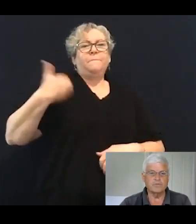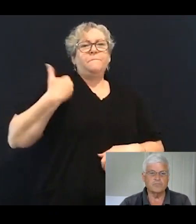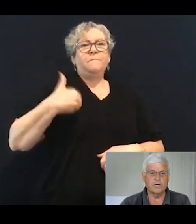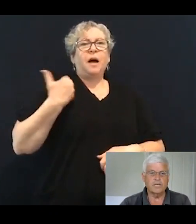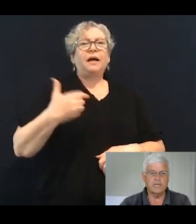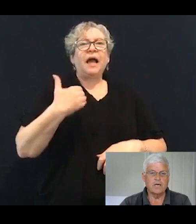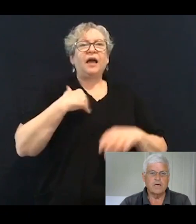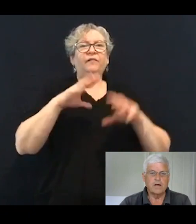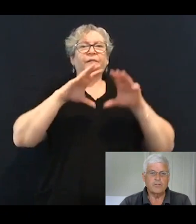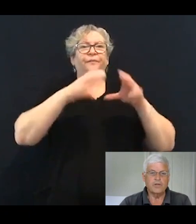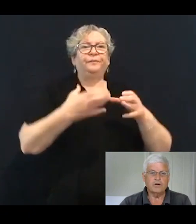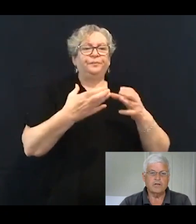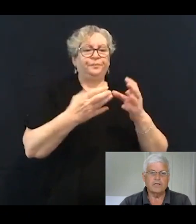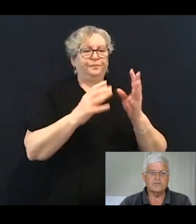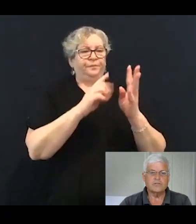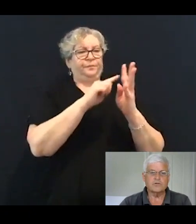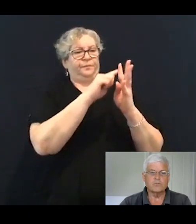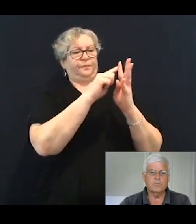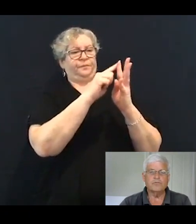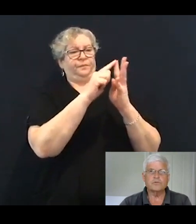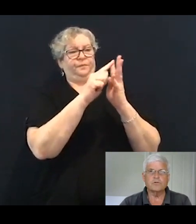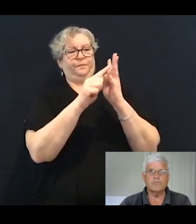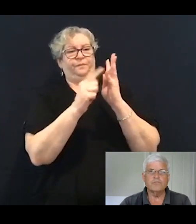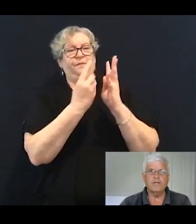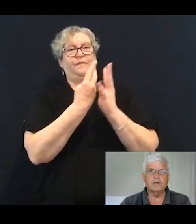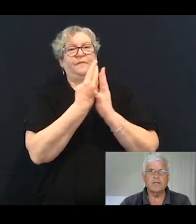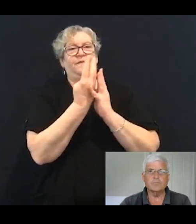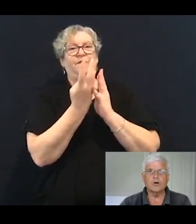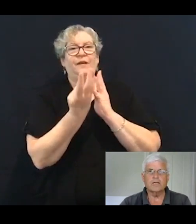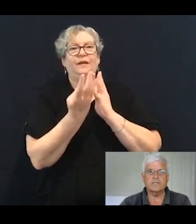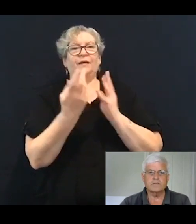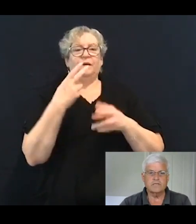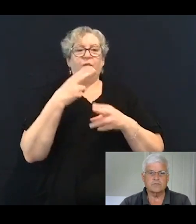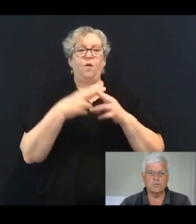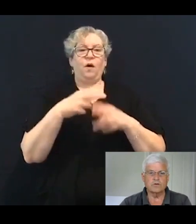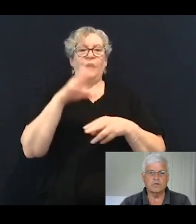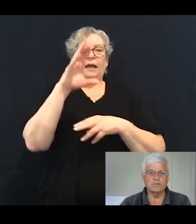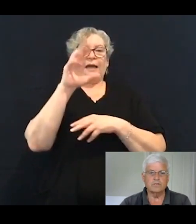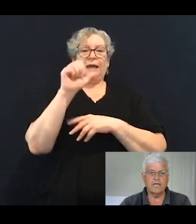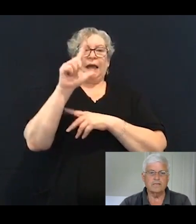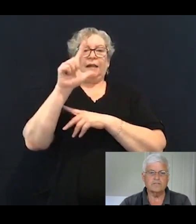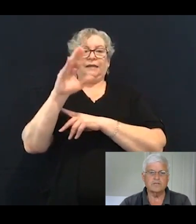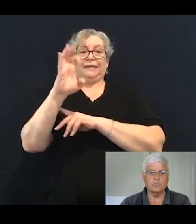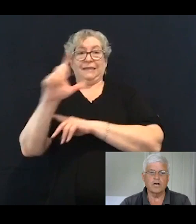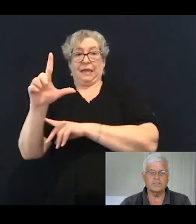there is this group of sort of finger-like processes-- what are called calyceal processes that